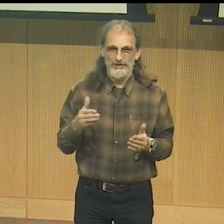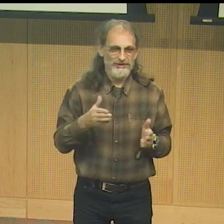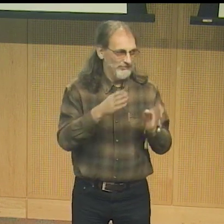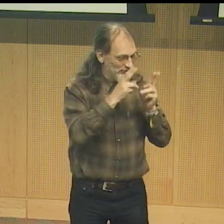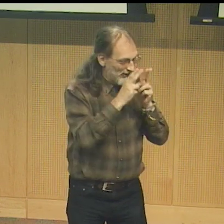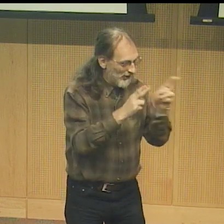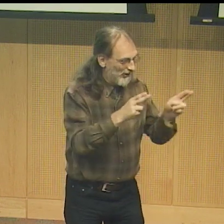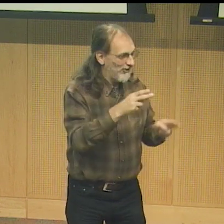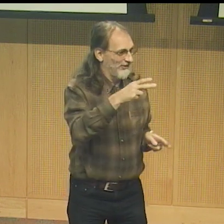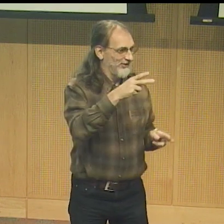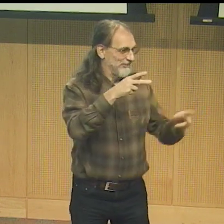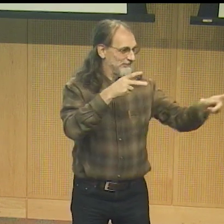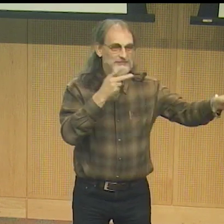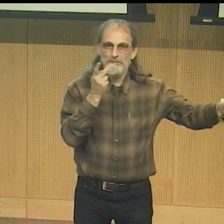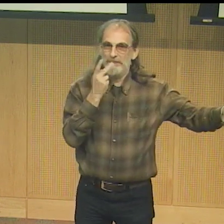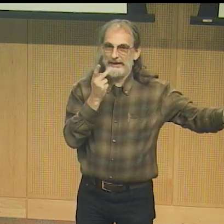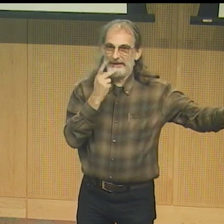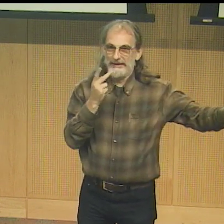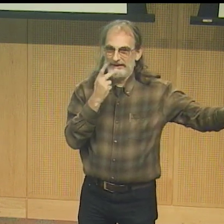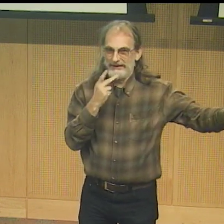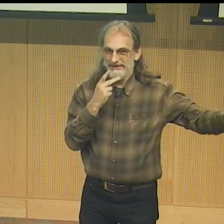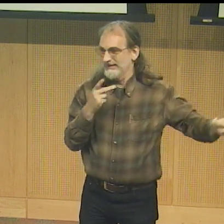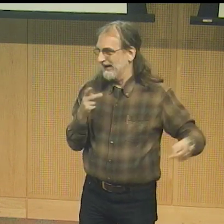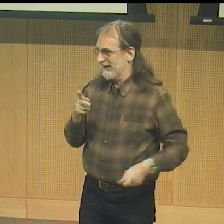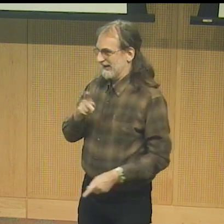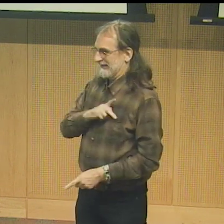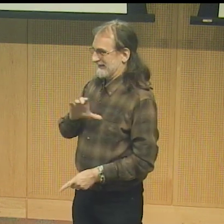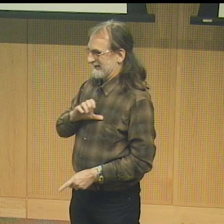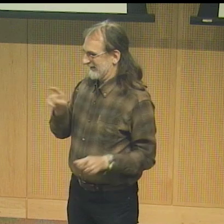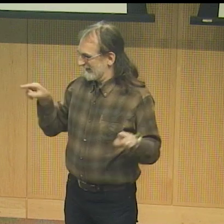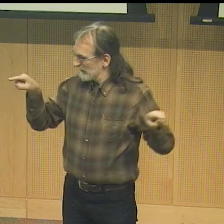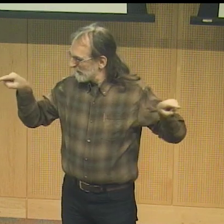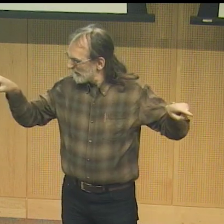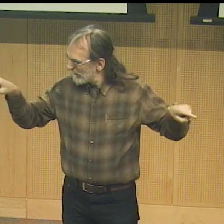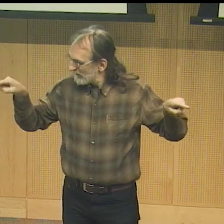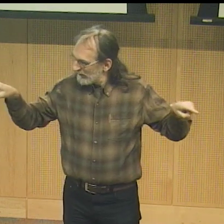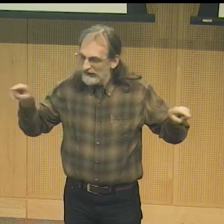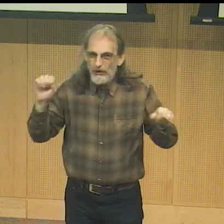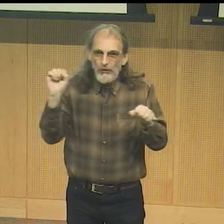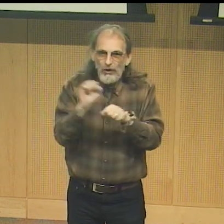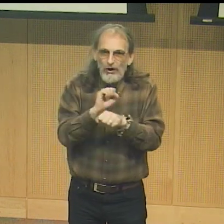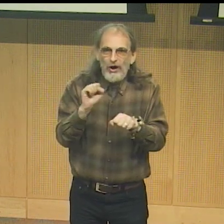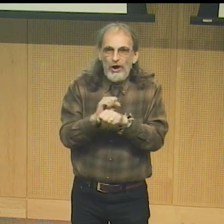And I want to thank them for their work and dedication. That's Karen Christie and Patti Durr.